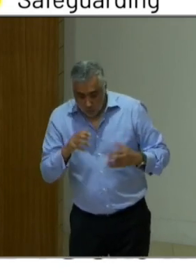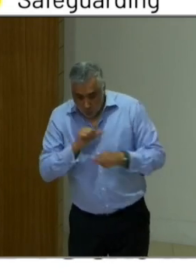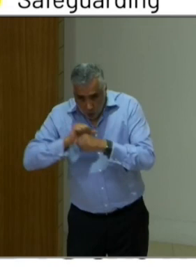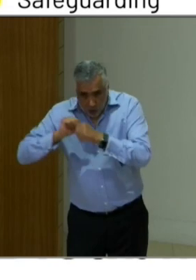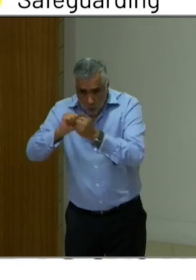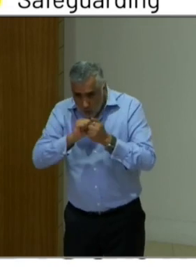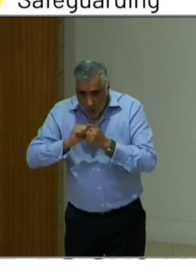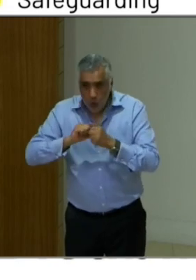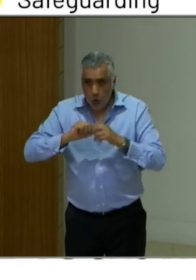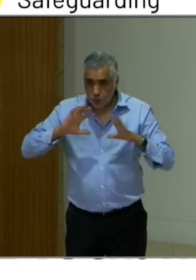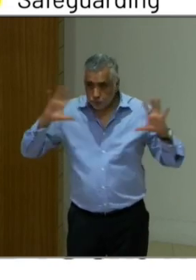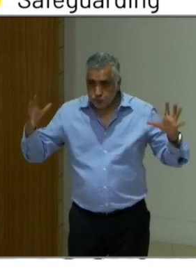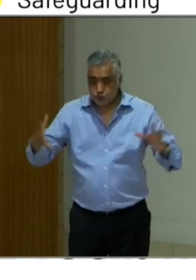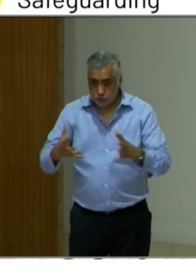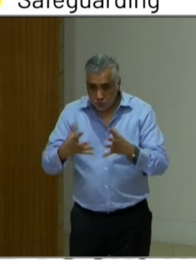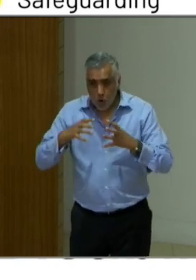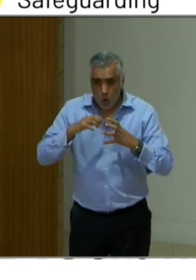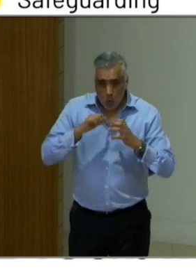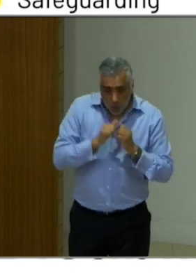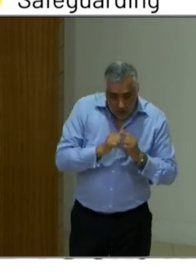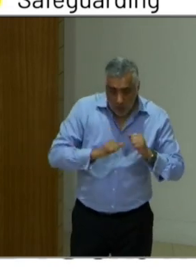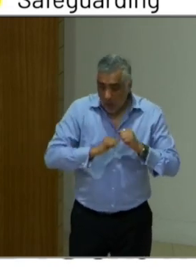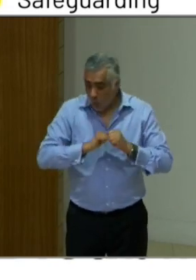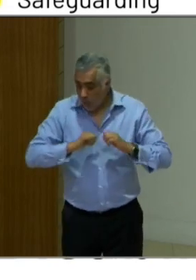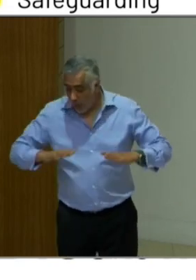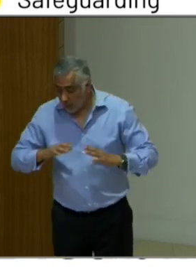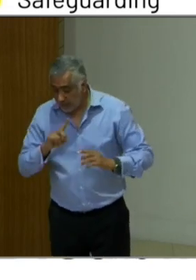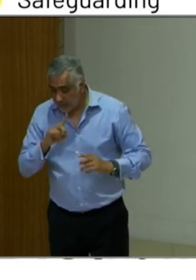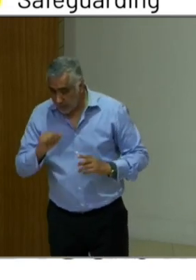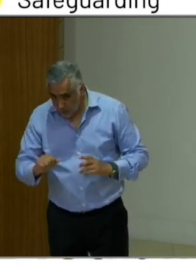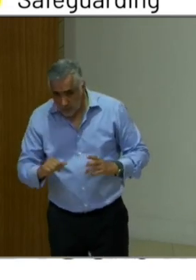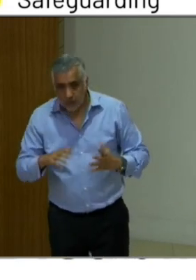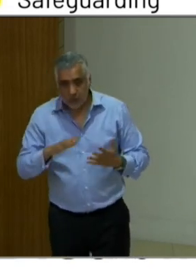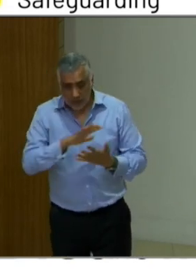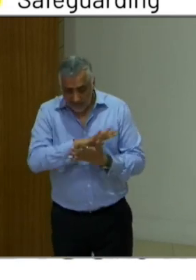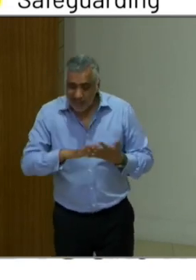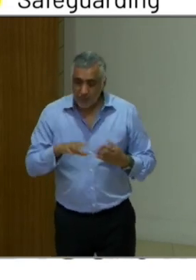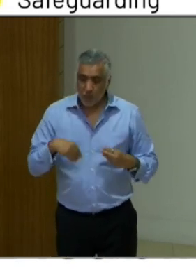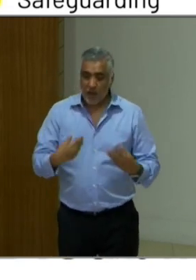among people with and without disabilities for the same opportunities for all,